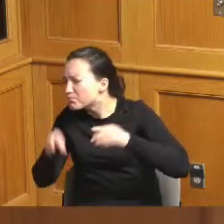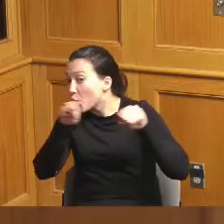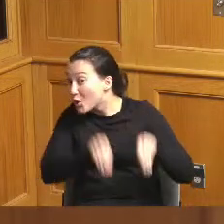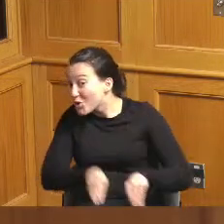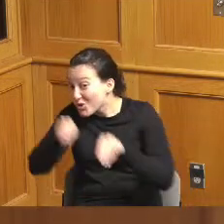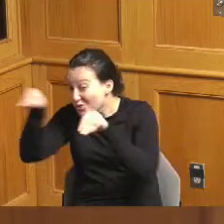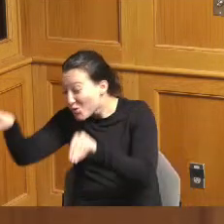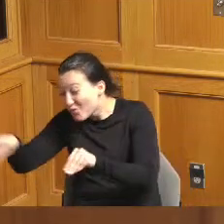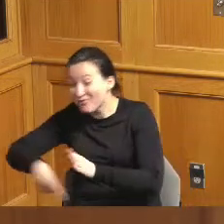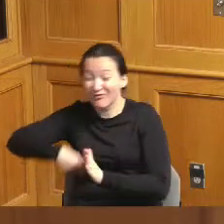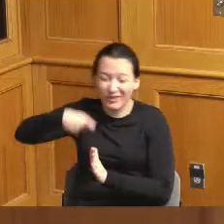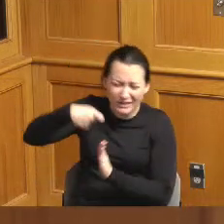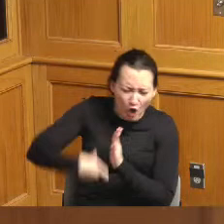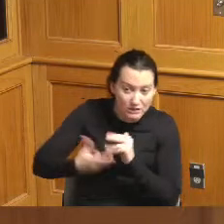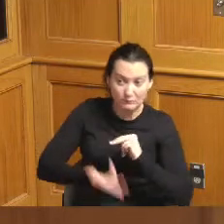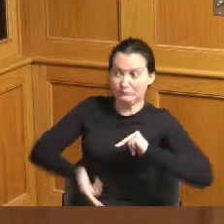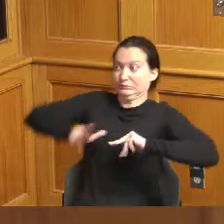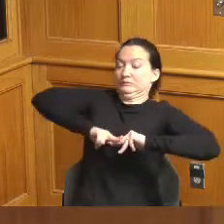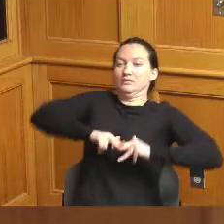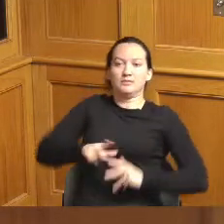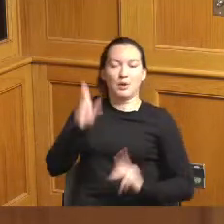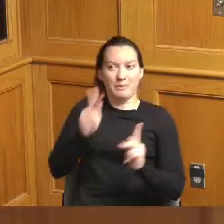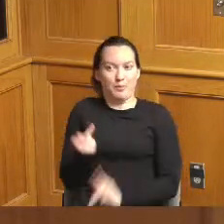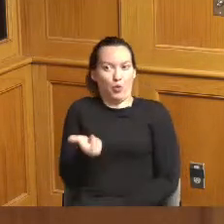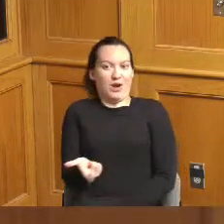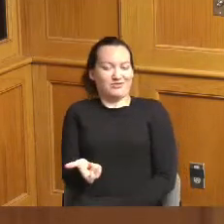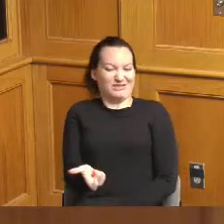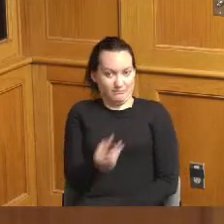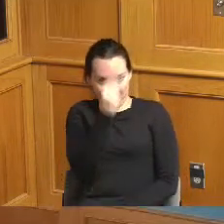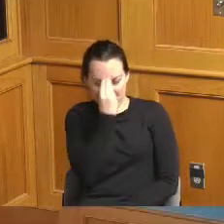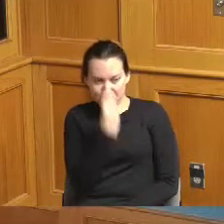and the cost was higher just people watching so I just wanted them to know when you talk about